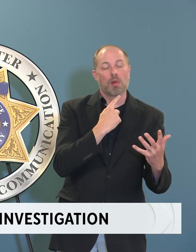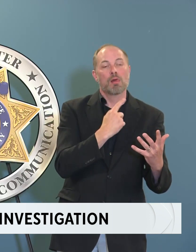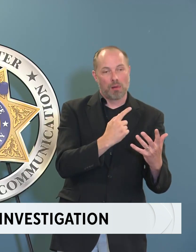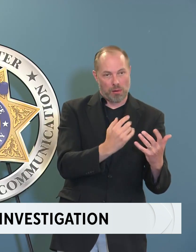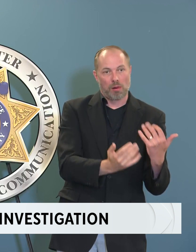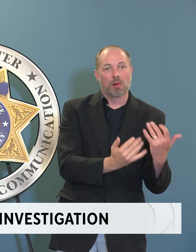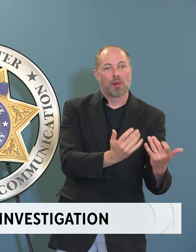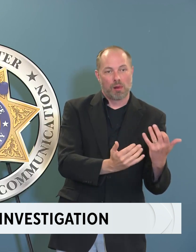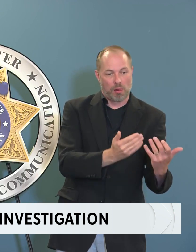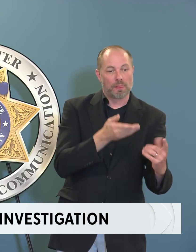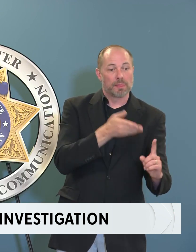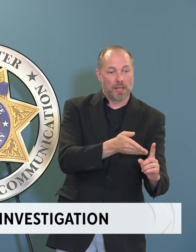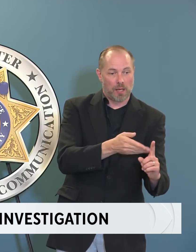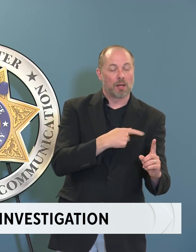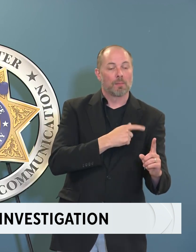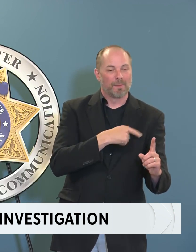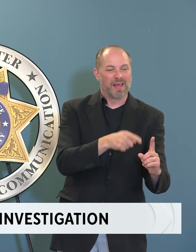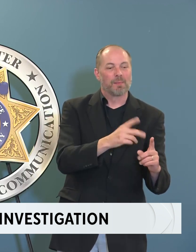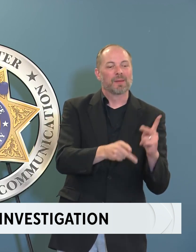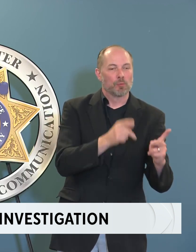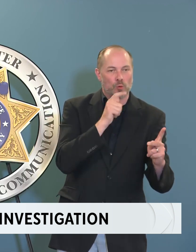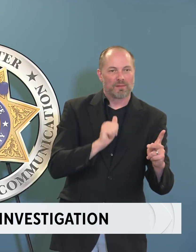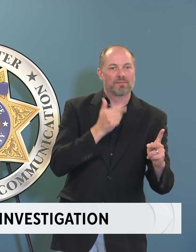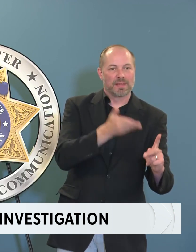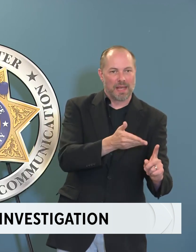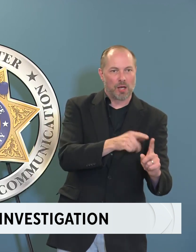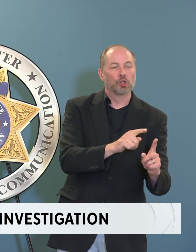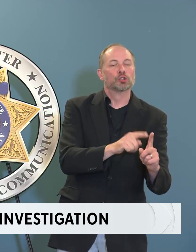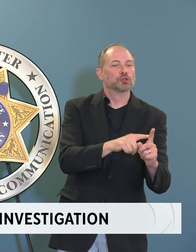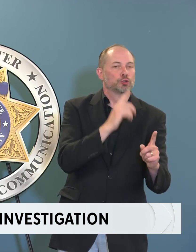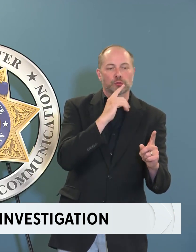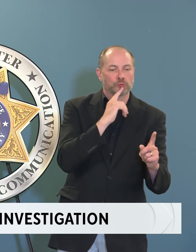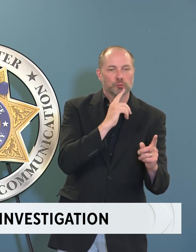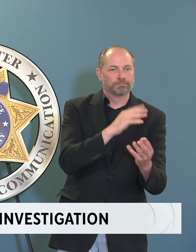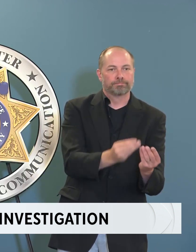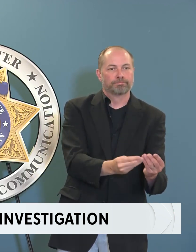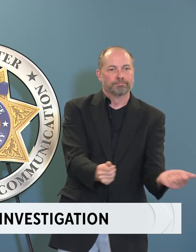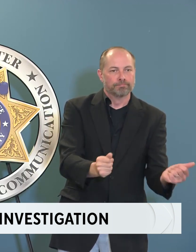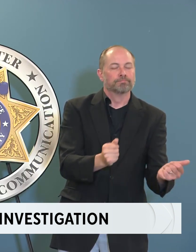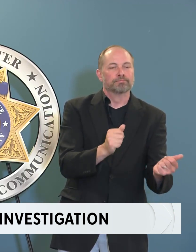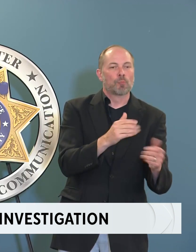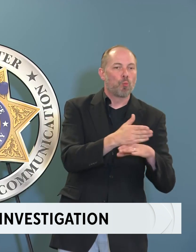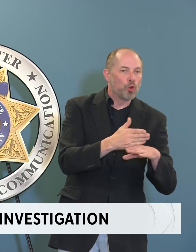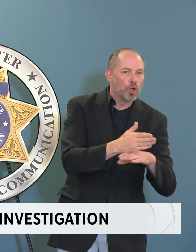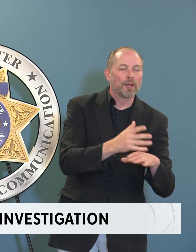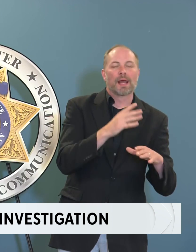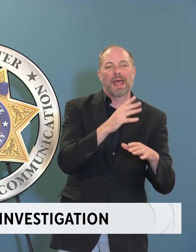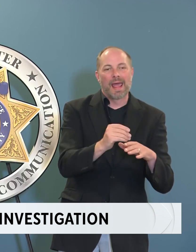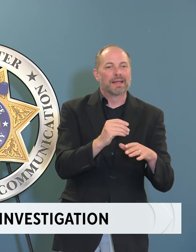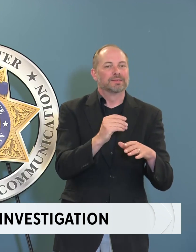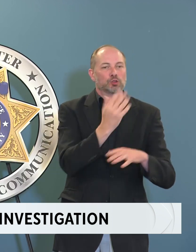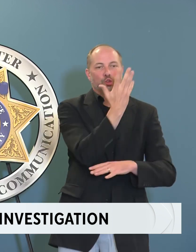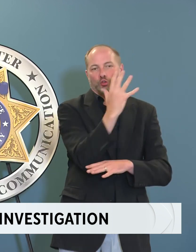SIX DAYS BEFORE THE MARSHALL FIRE ON DECEMBER 24th, A FIRE WAS CONDUCTED BY THE RESIDENTS